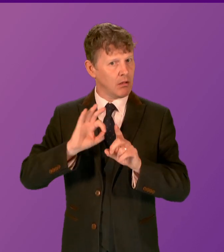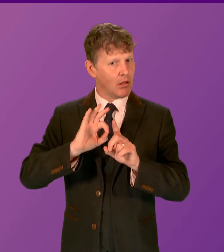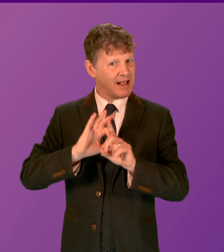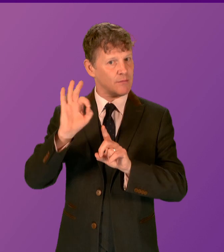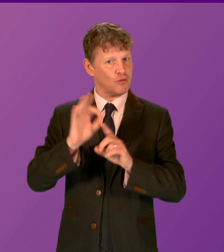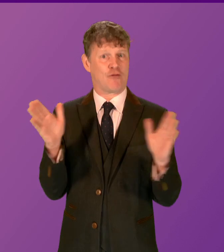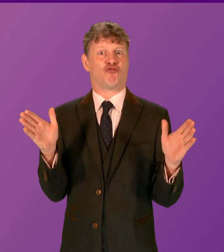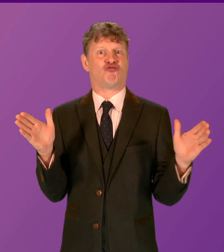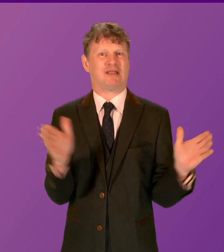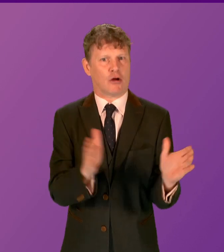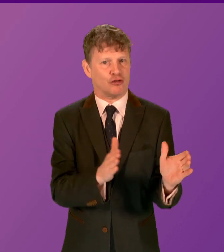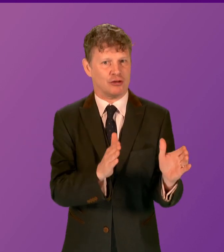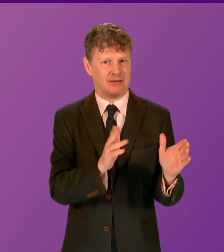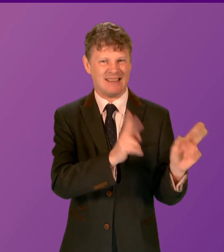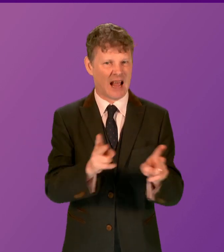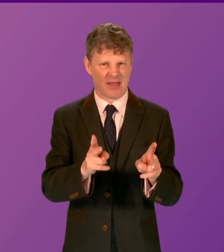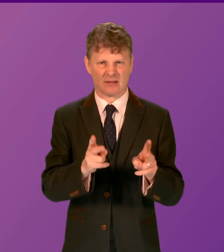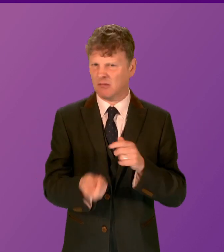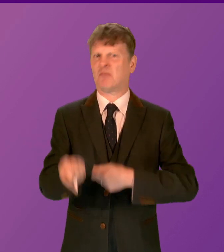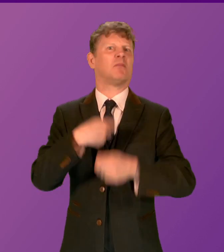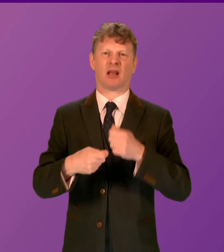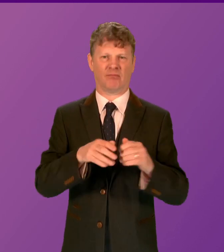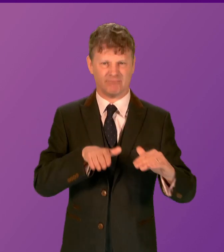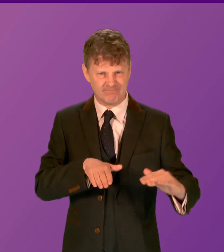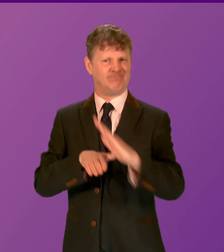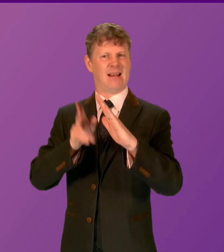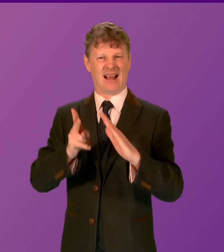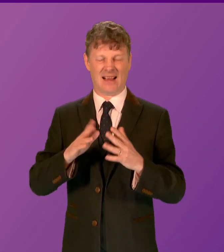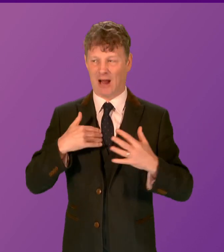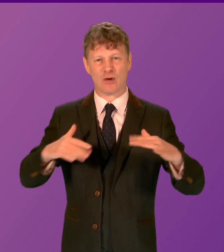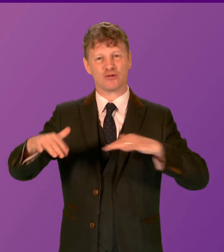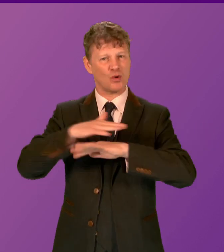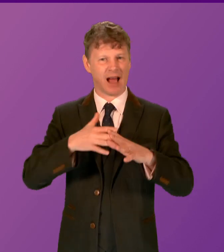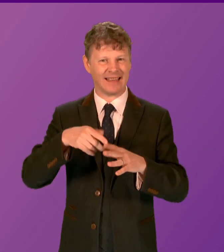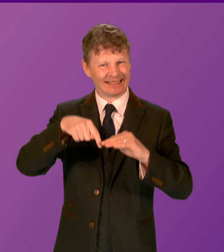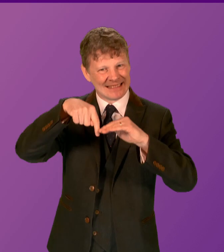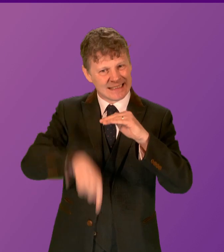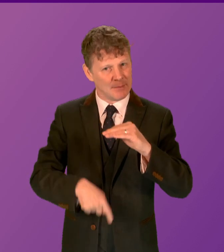The problem is a deep-rooted, endemic and insidious one in our society, and we are taking